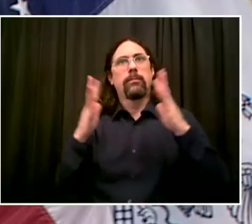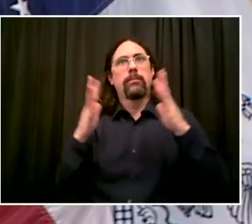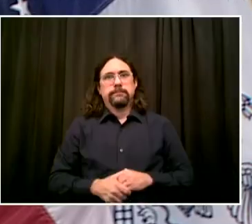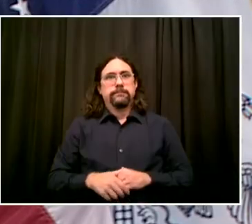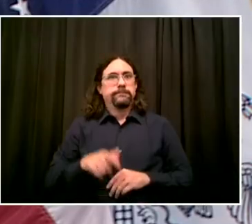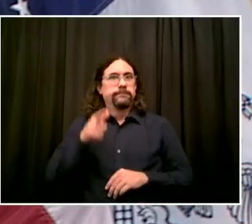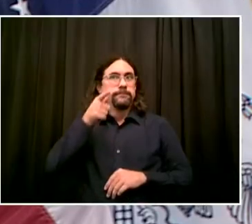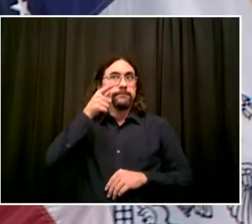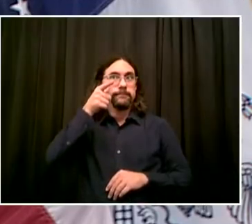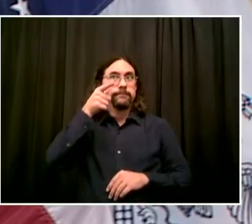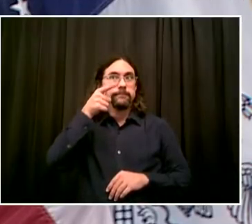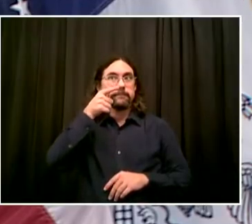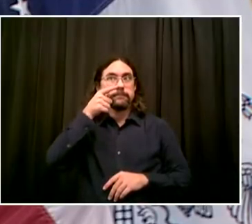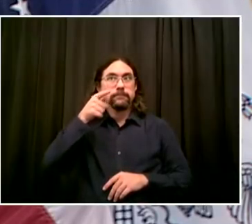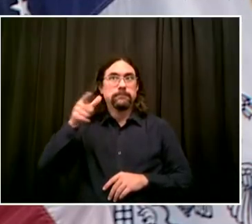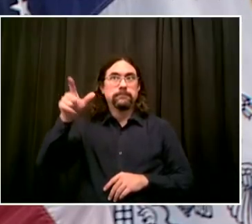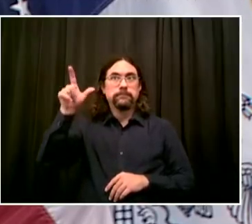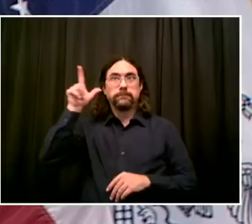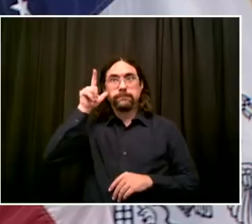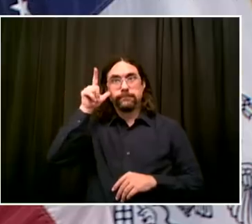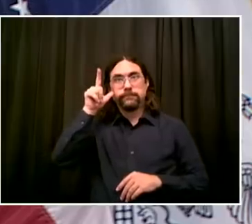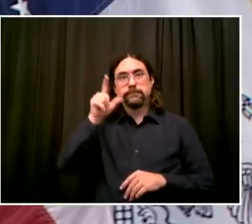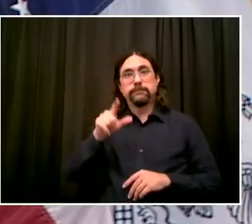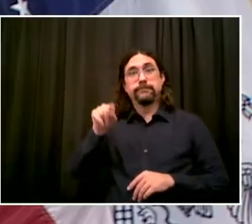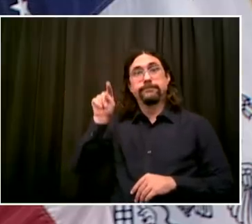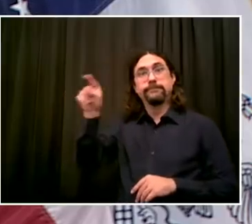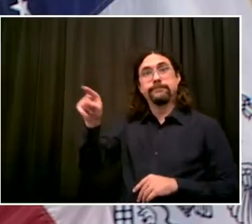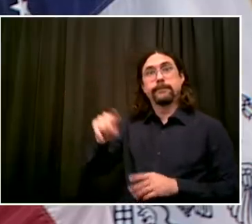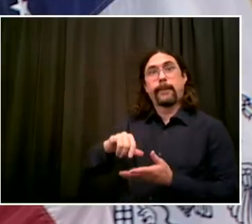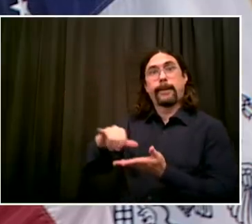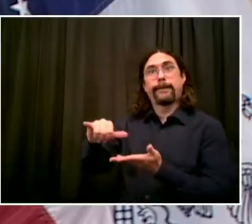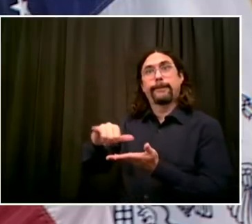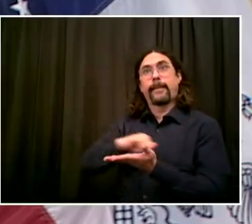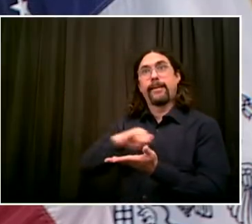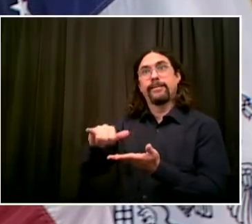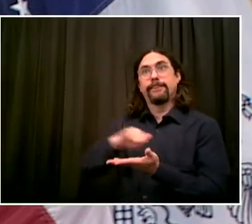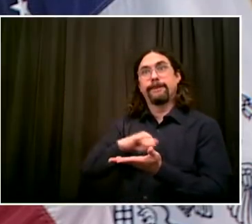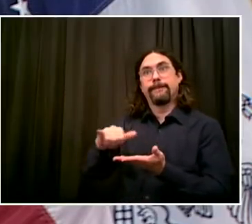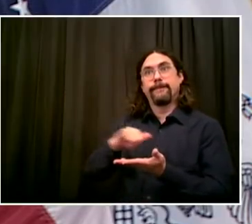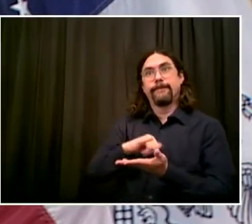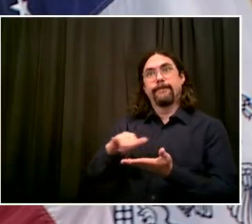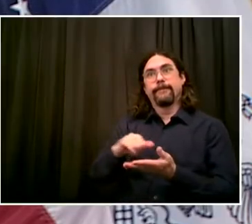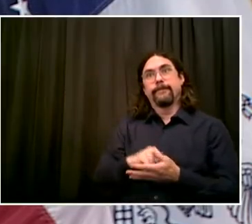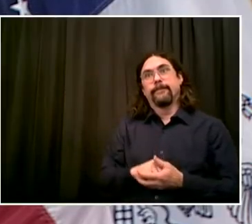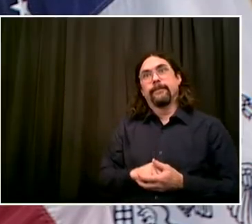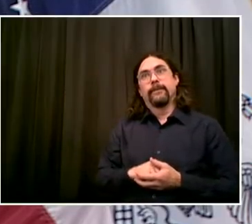THAT WAS BORN IN